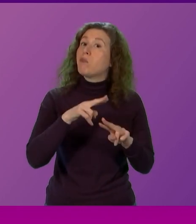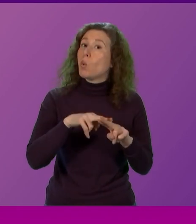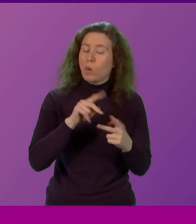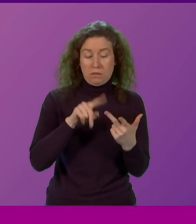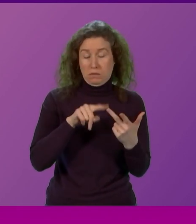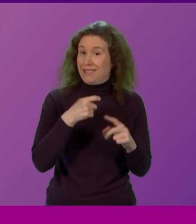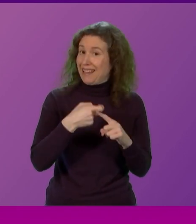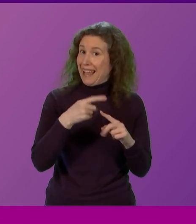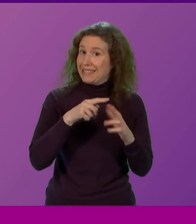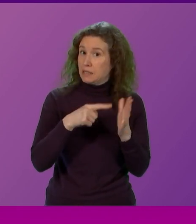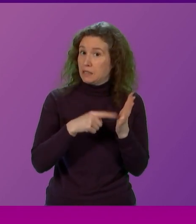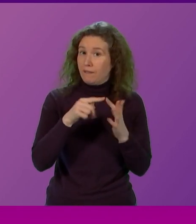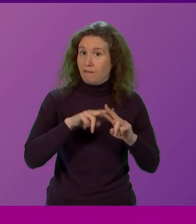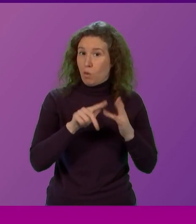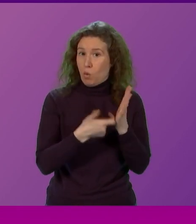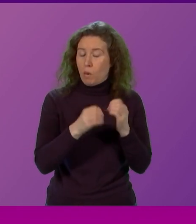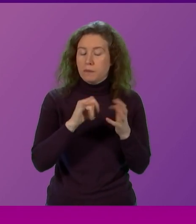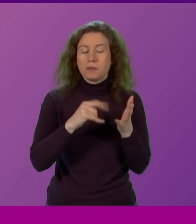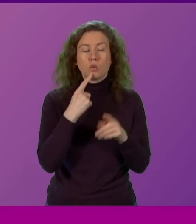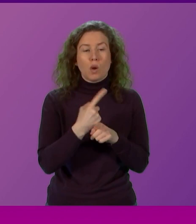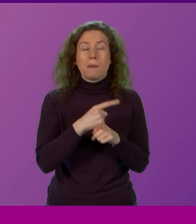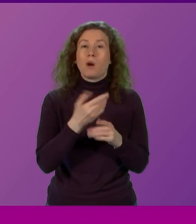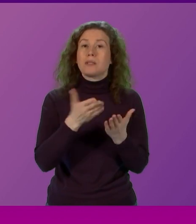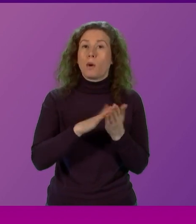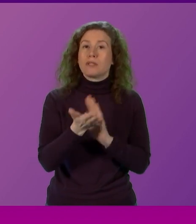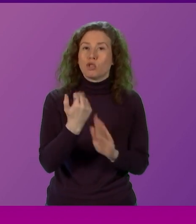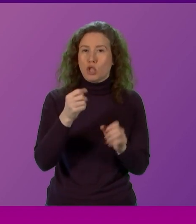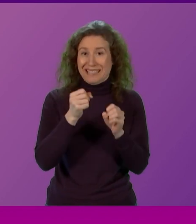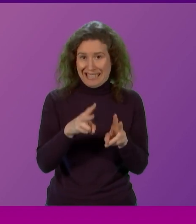Kate Forbes said that the deposit return scheme, which the First Minister has just defended